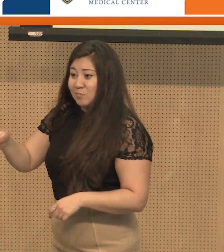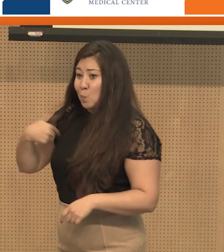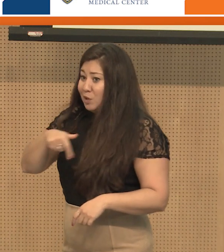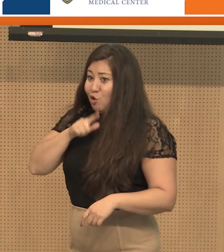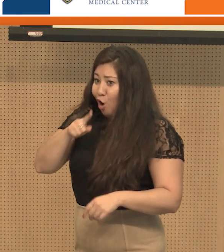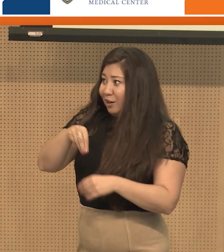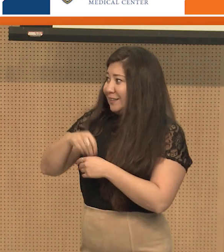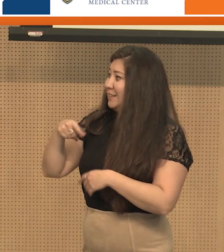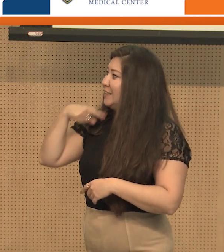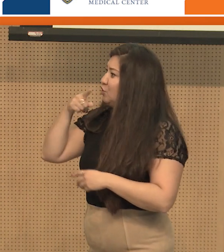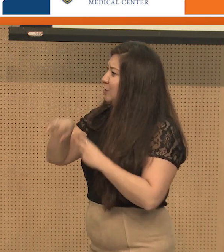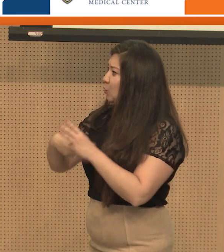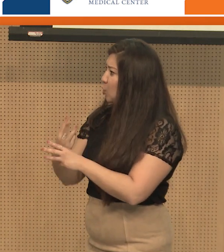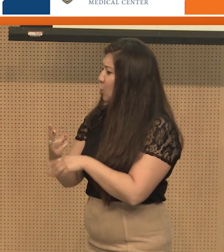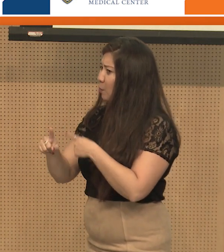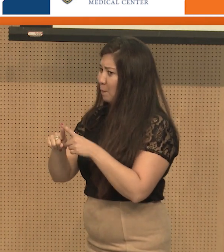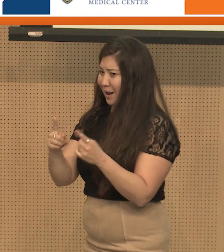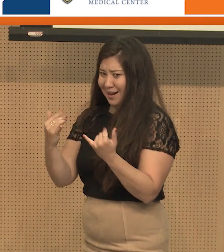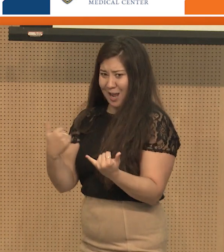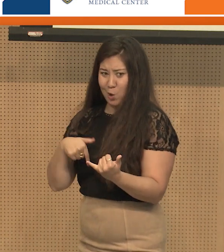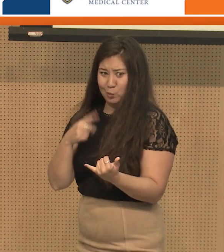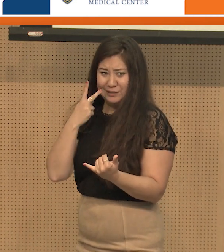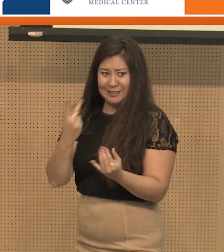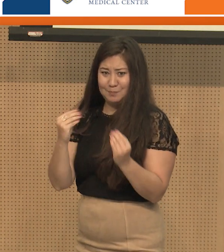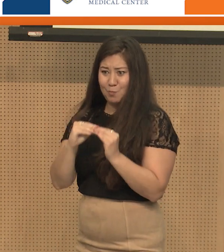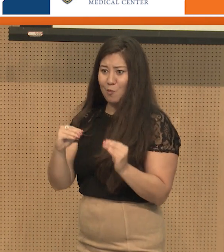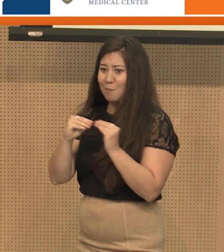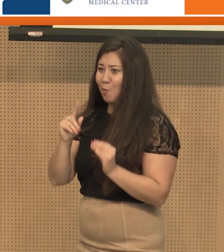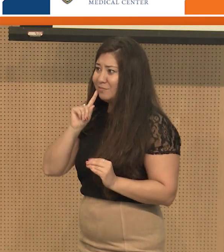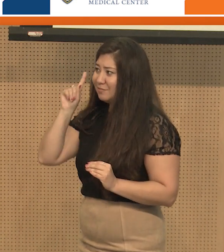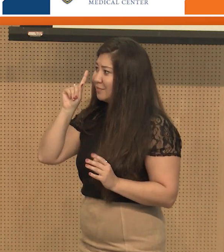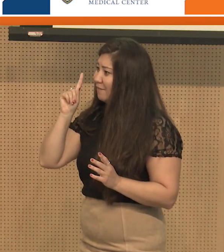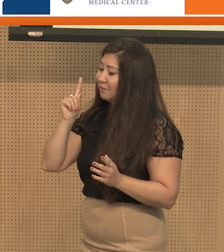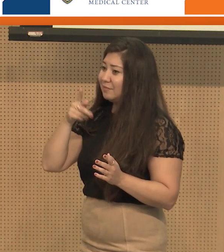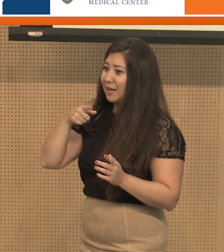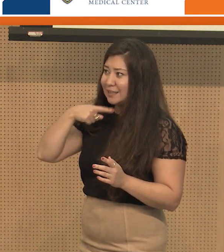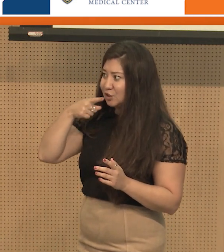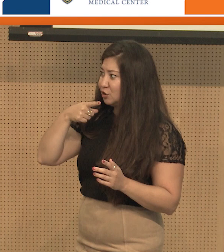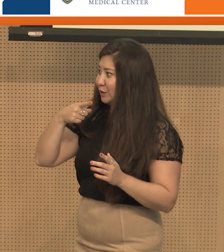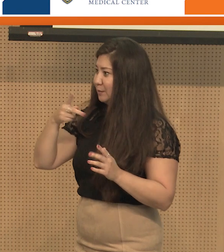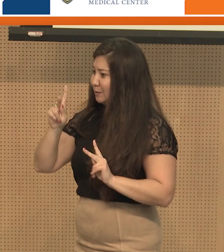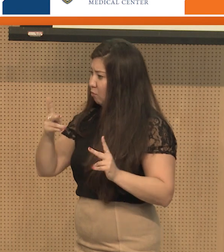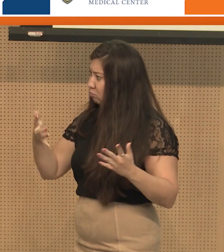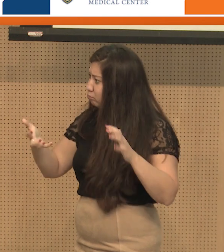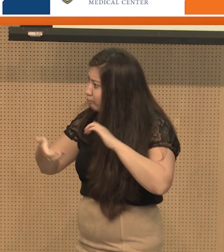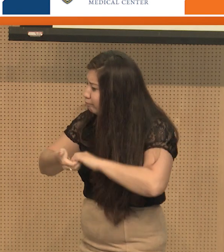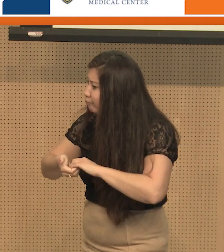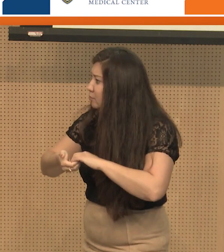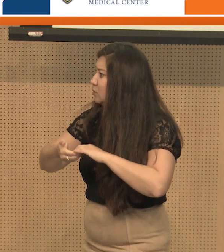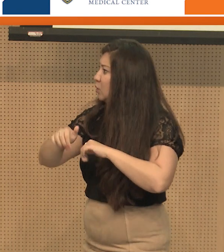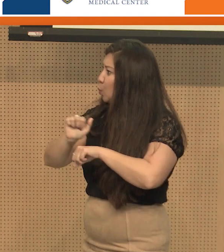wouldn't be the way it is if it weren't growing. So, we are seeing more and more Deaf scientists.